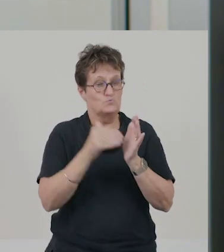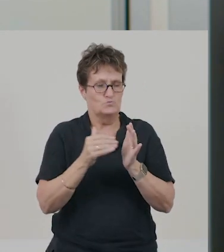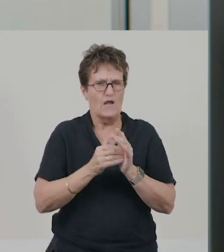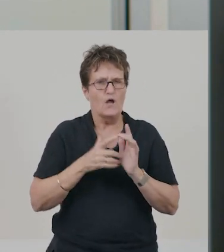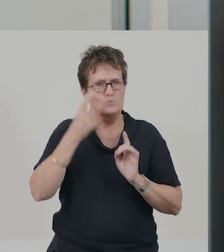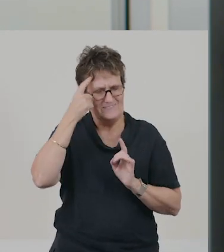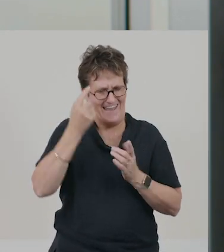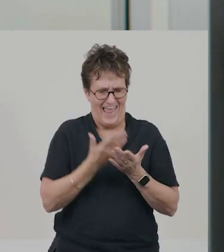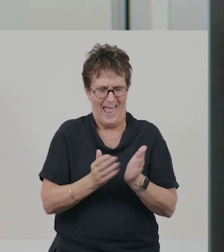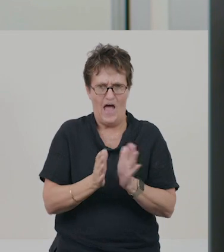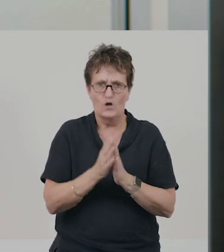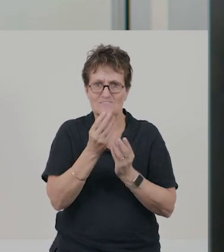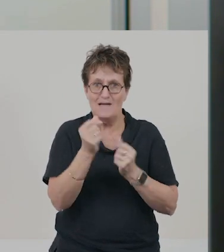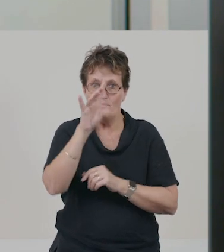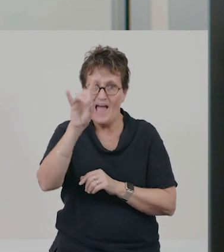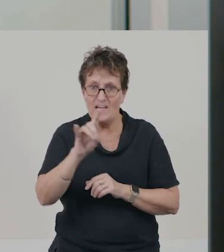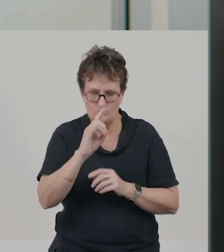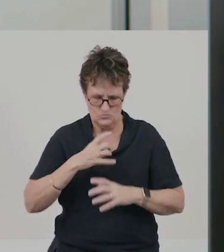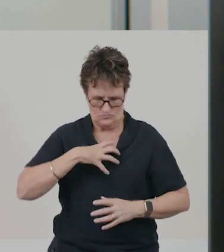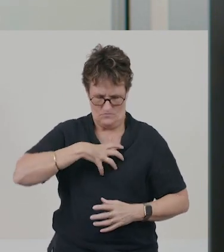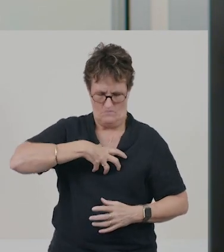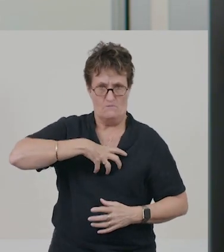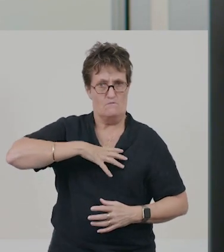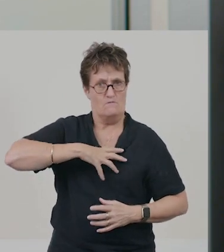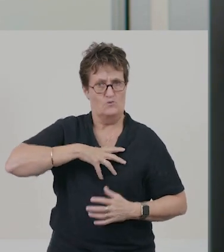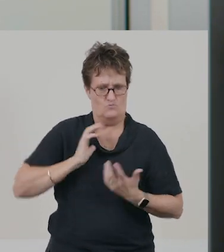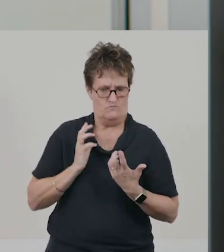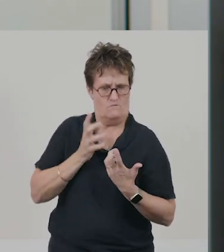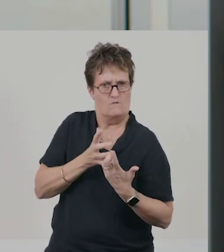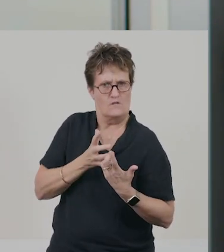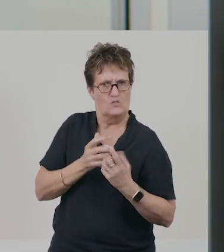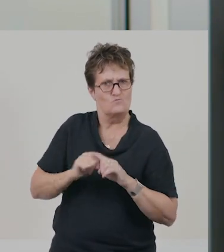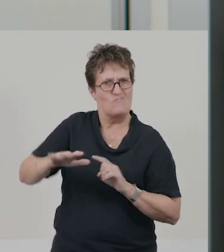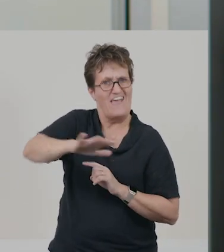to survive in the outback. We'll do this by playing a game of 'Who Am I'.